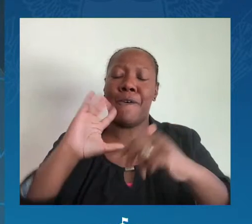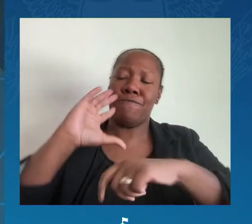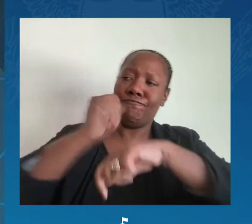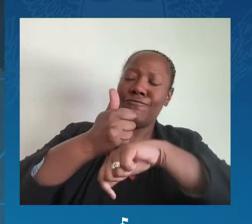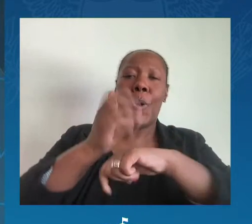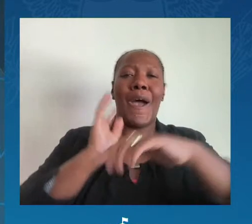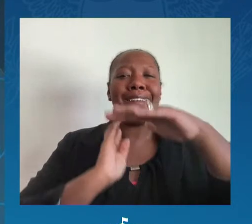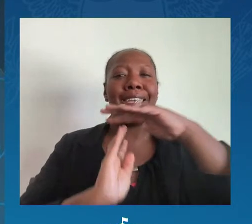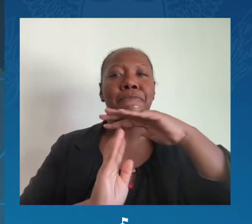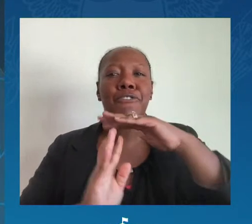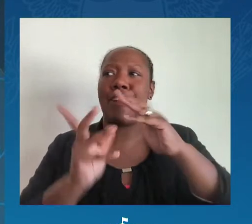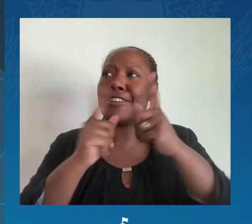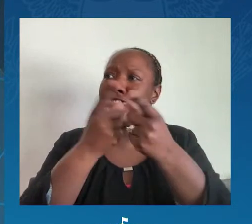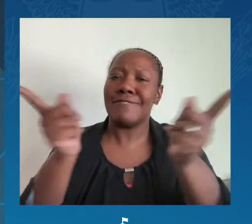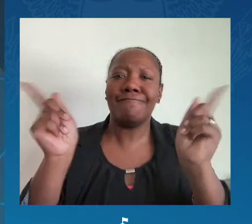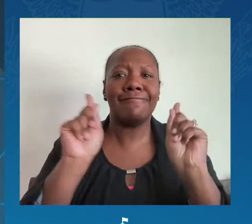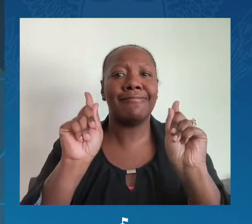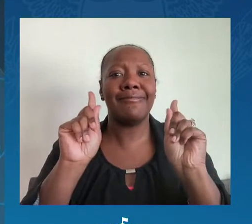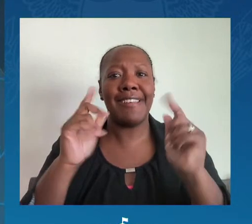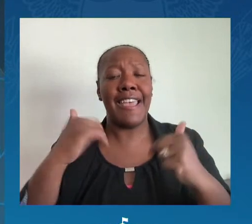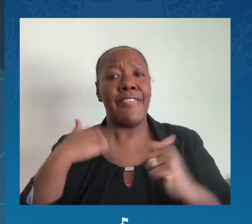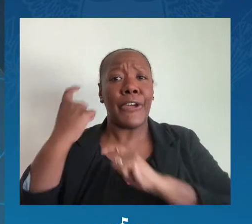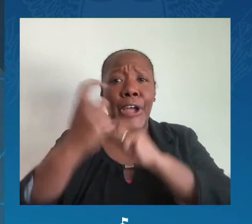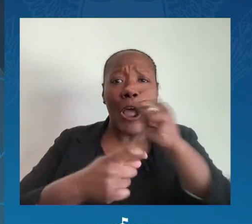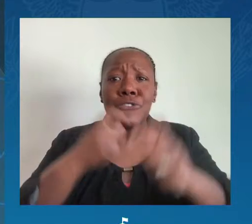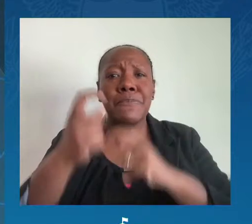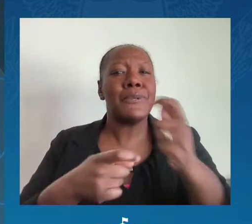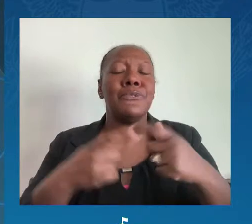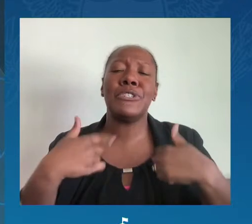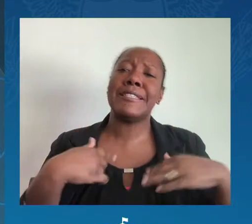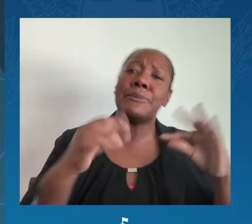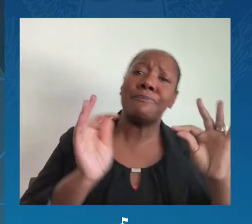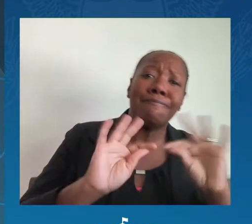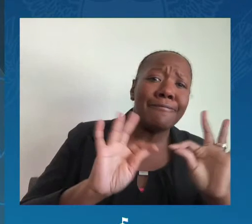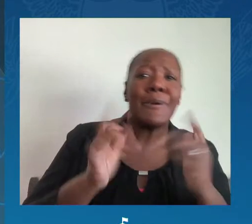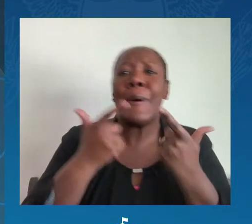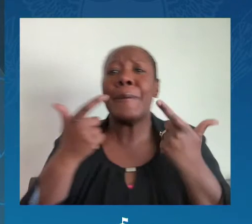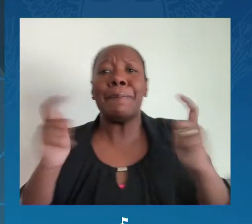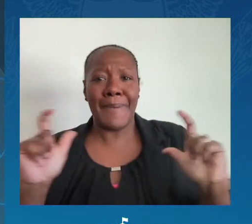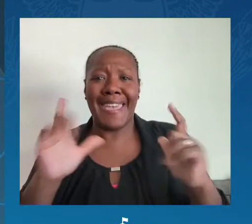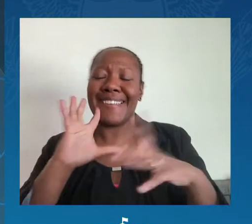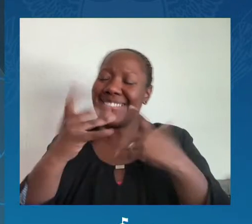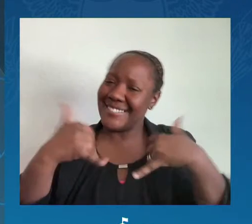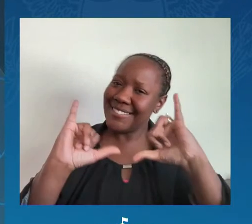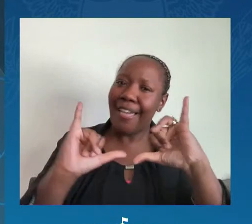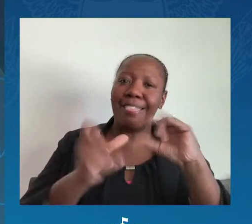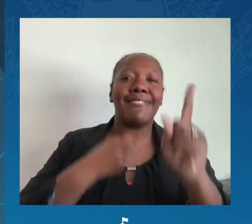the members of the diaspora make here, big and small, matter greatly to the United States economy